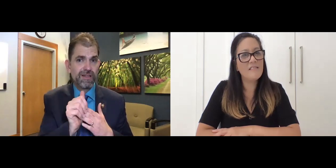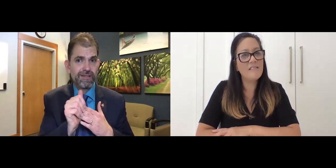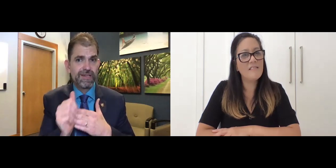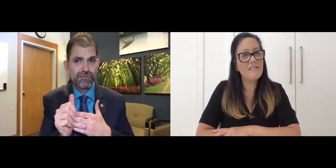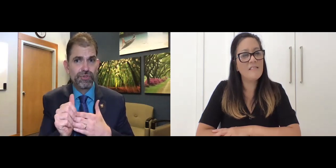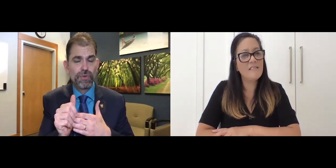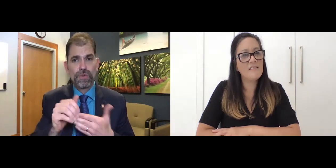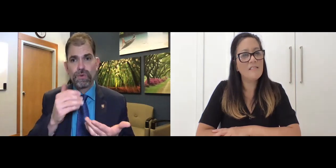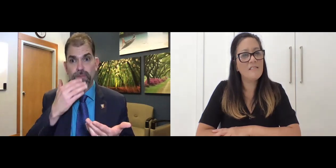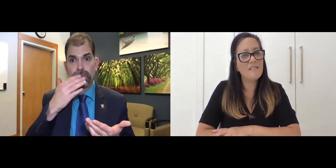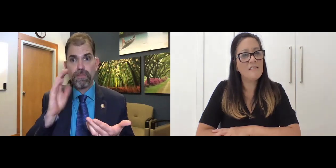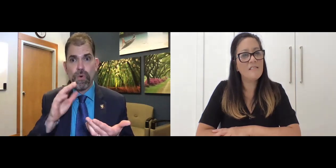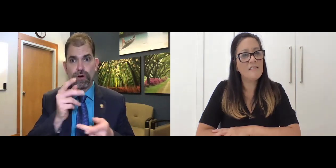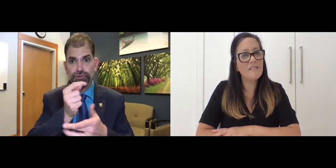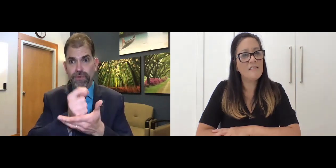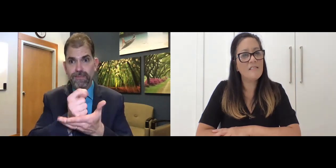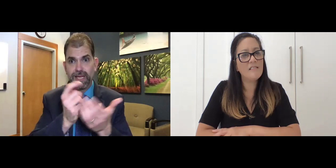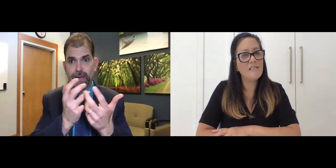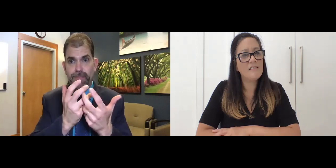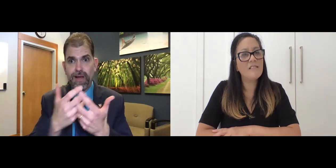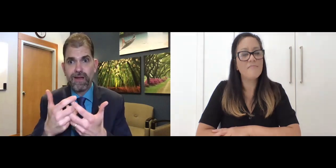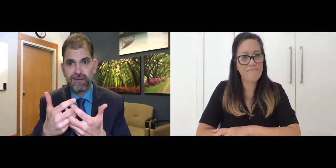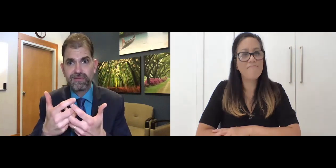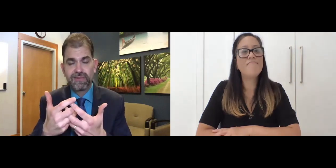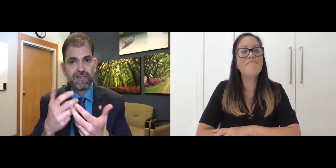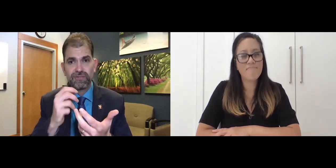because the two things co-occur.